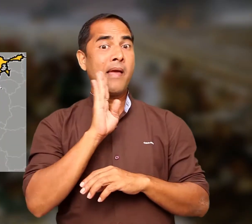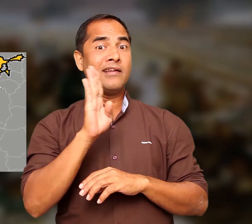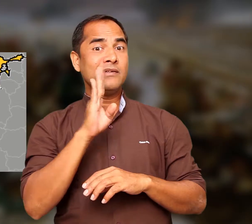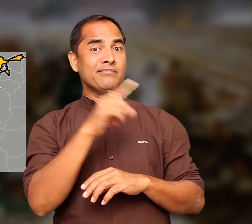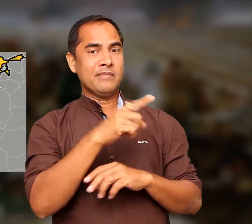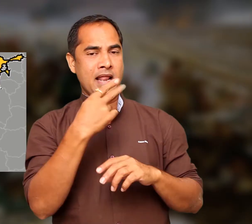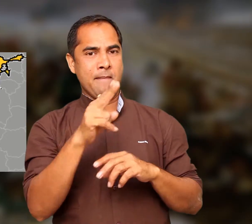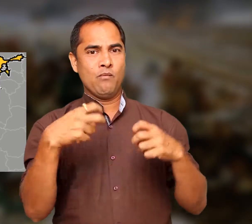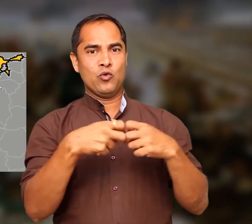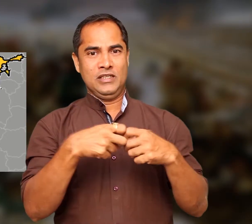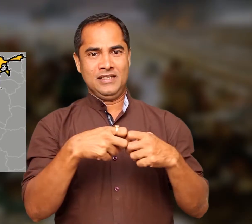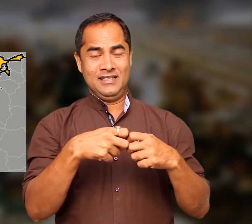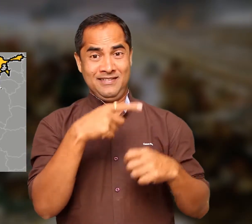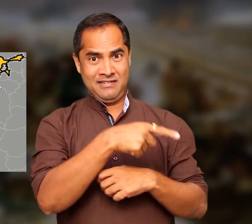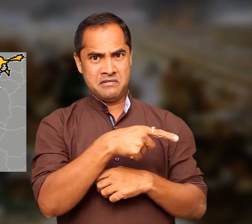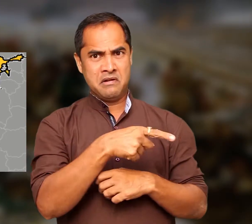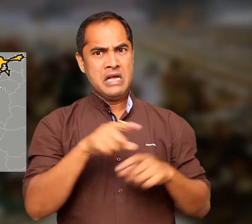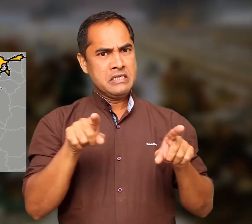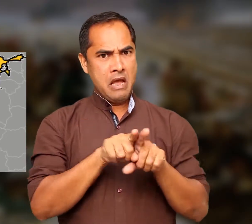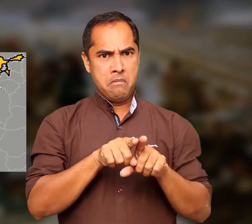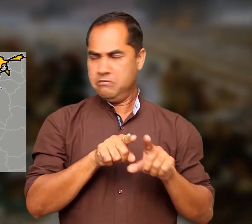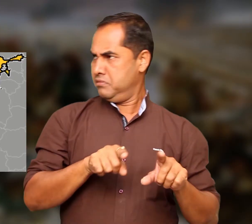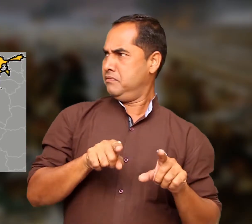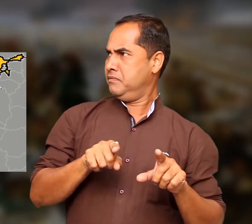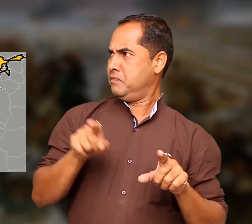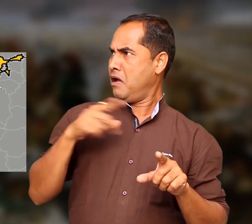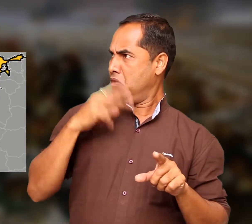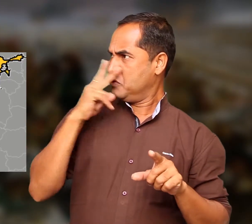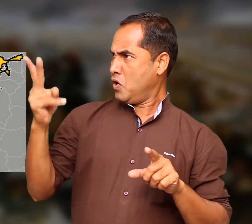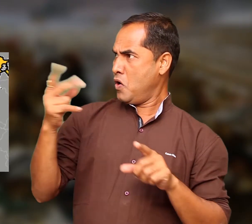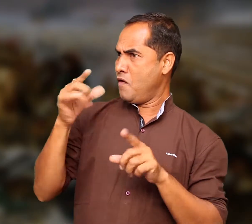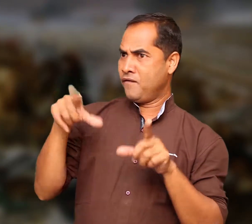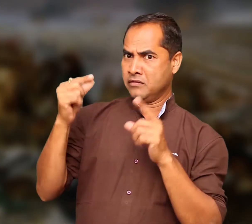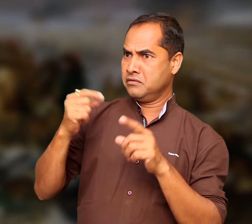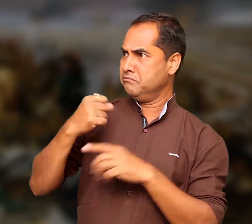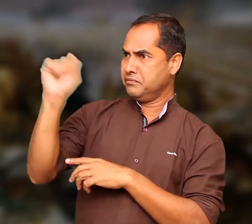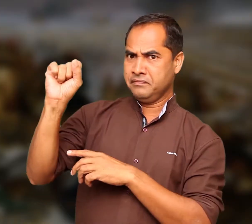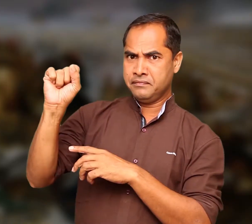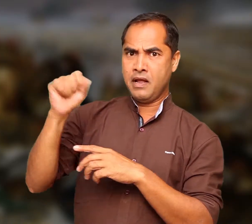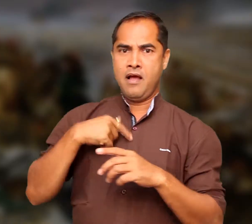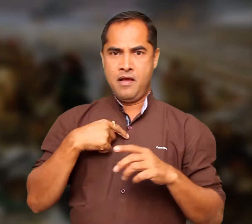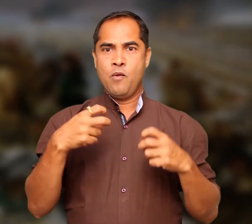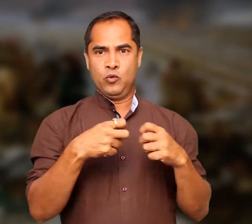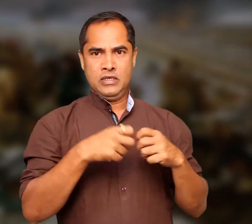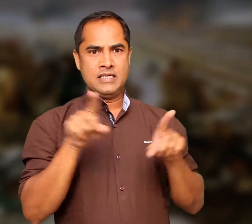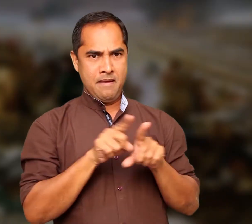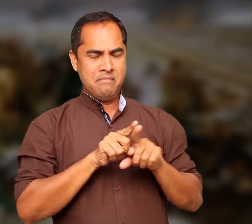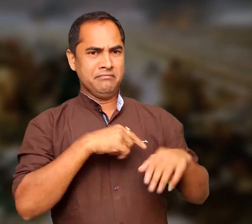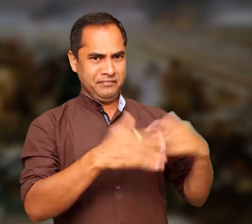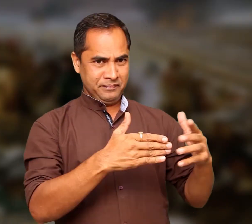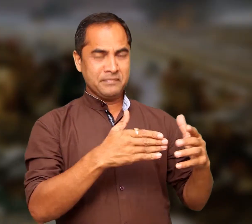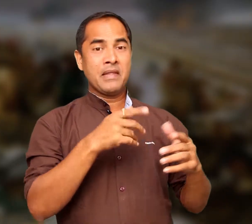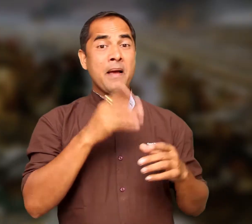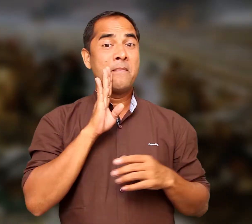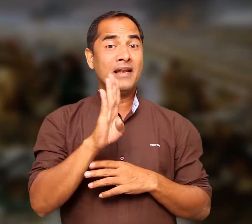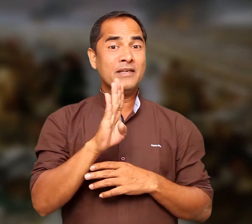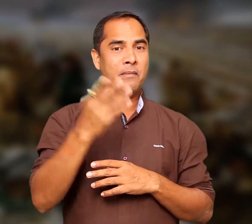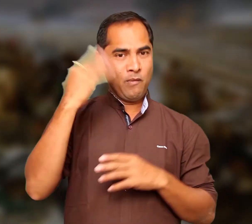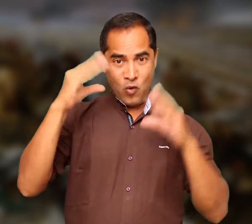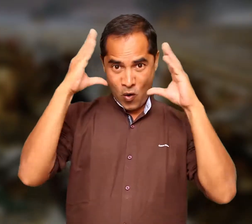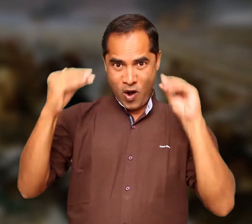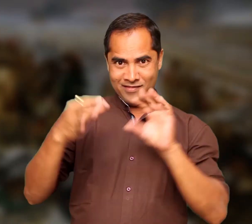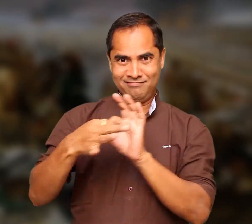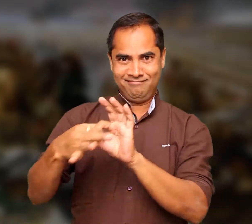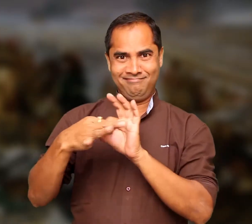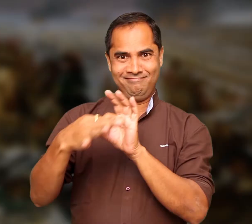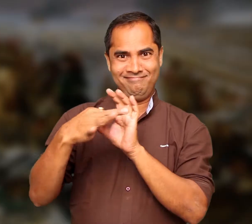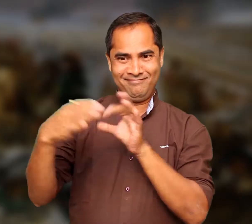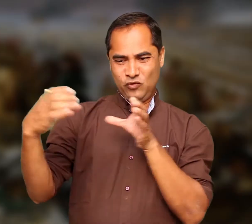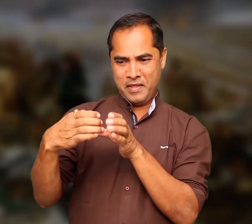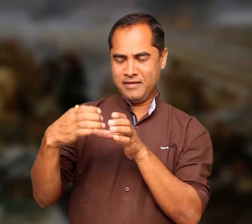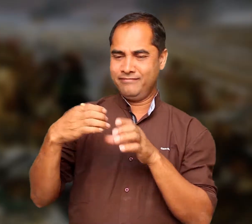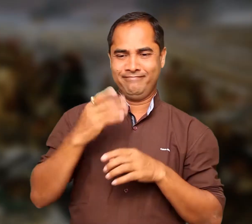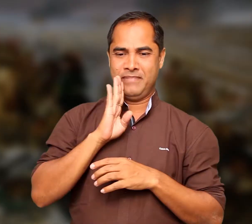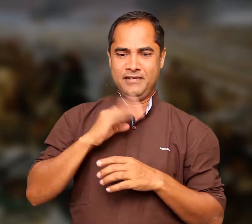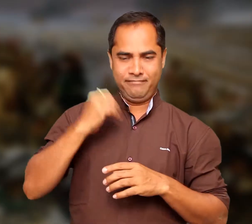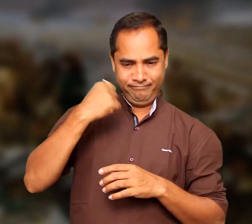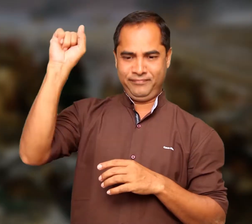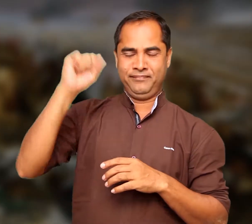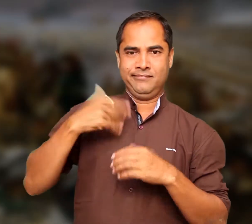Brussels, which resulted in Belgium breaking away from United Kingdom.